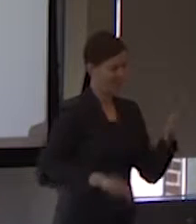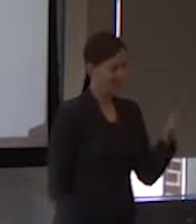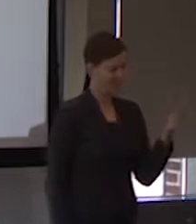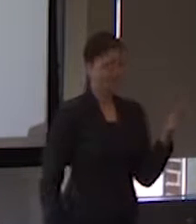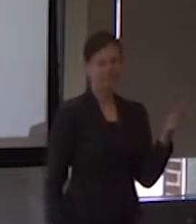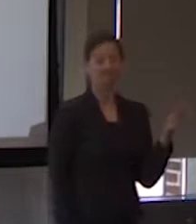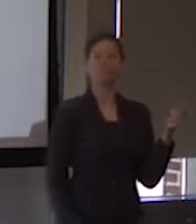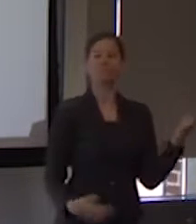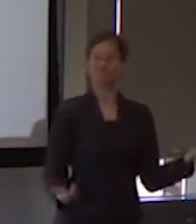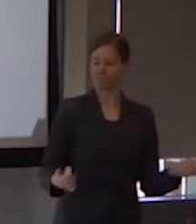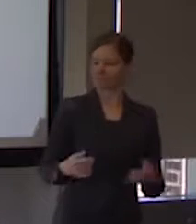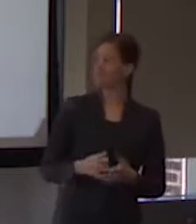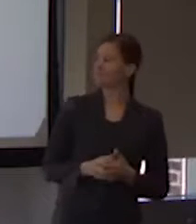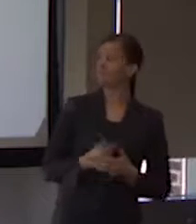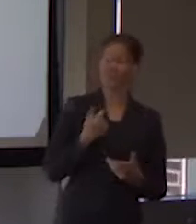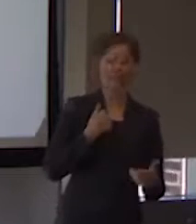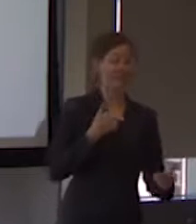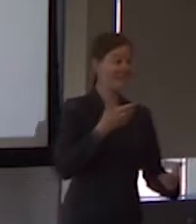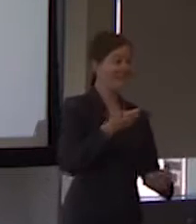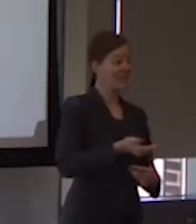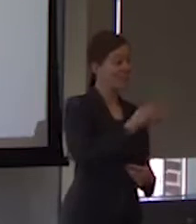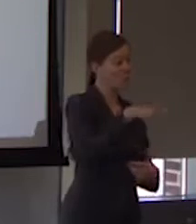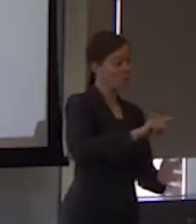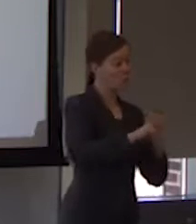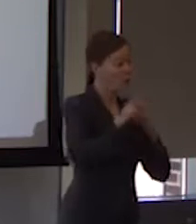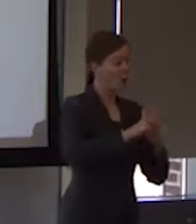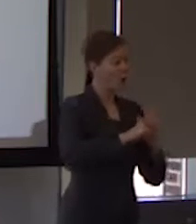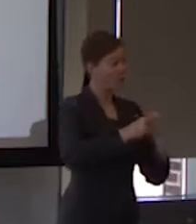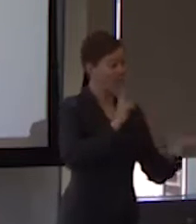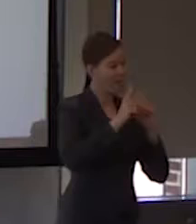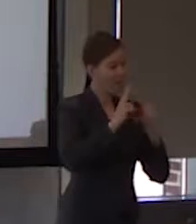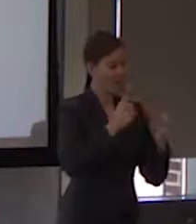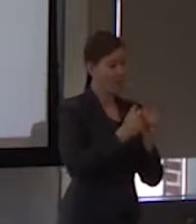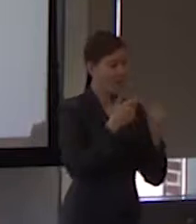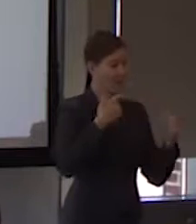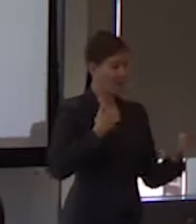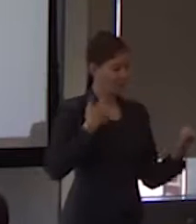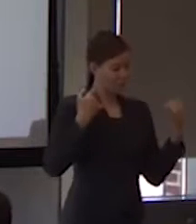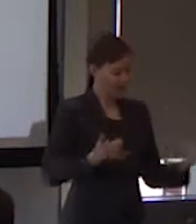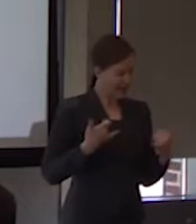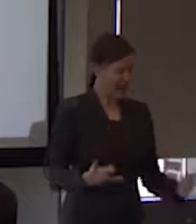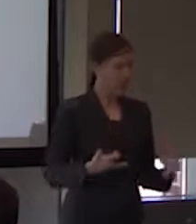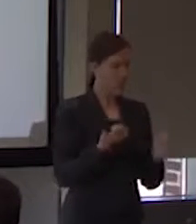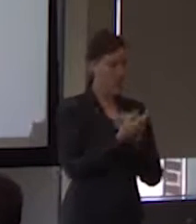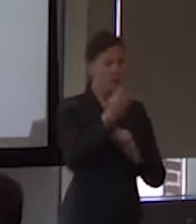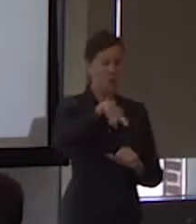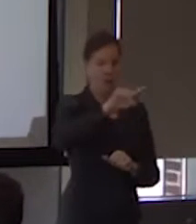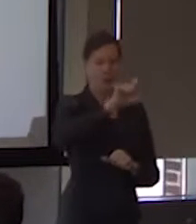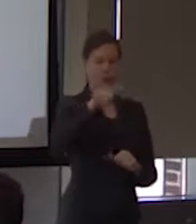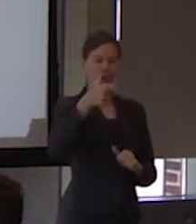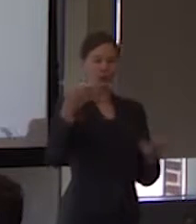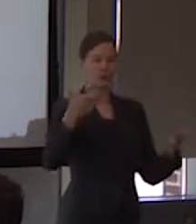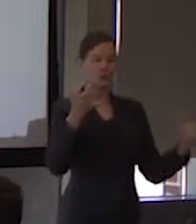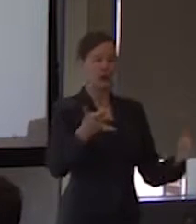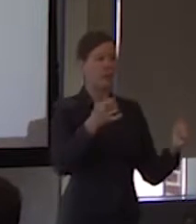So, I invite you to start a conversation, me, right here, right now, everyone else here today, with the community.